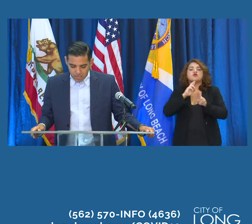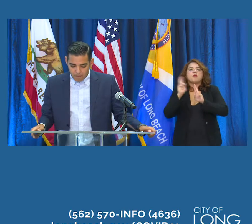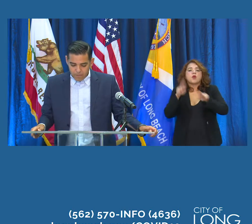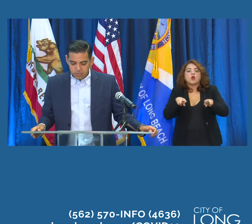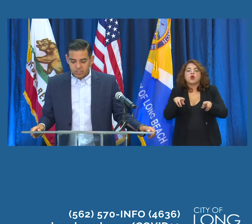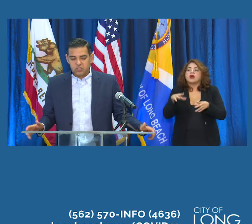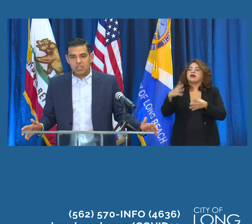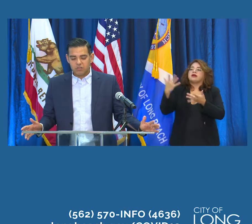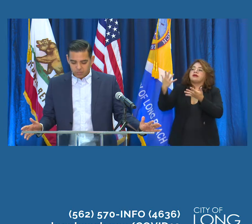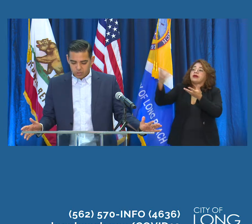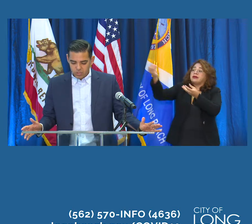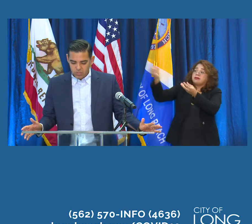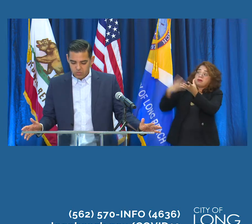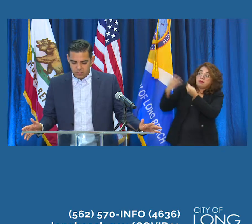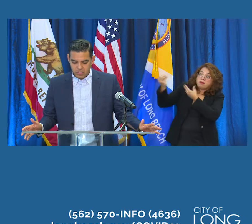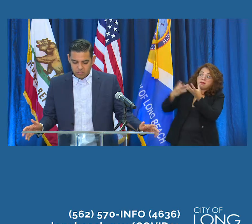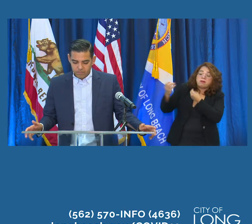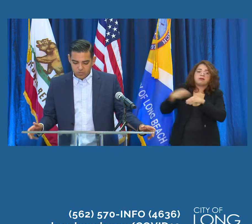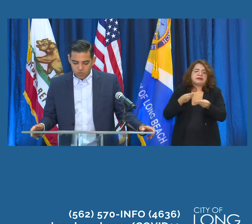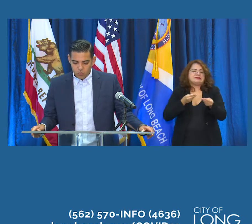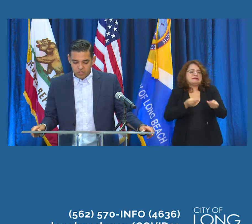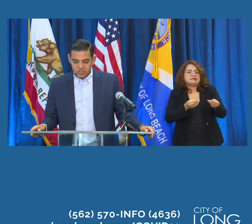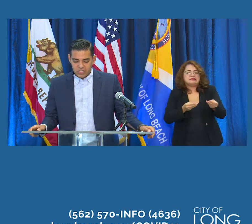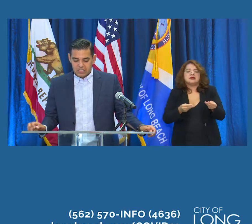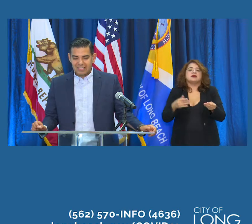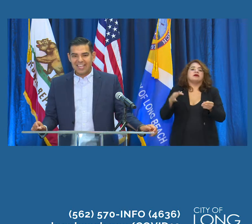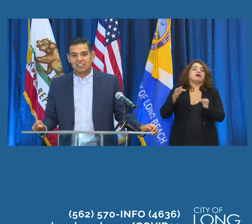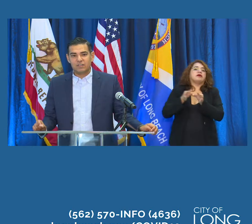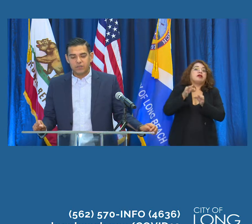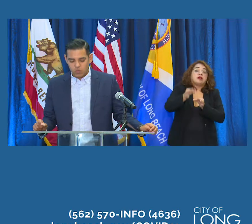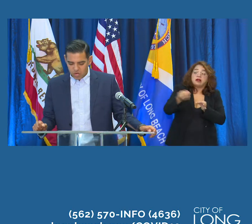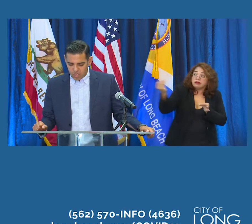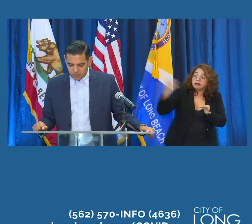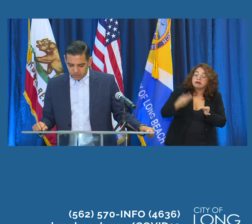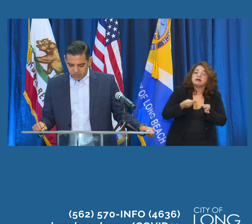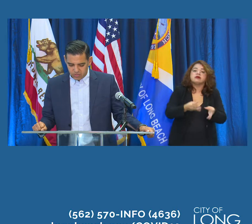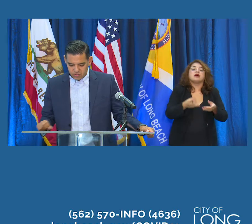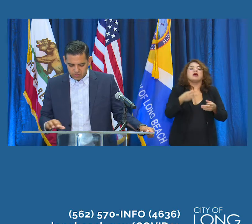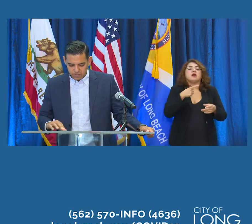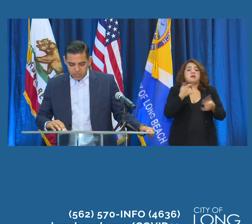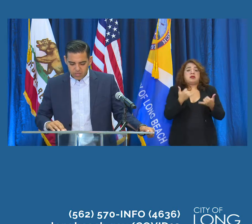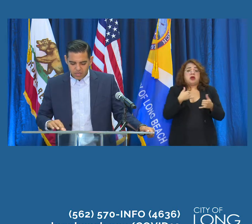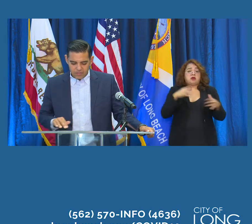But if you can see, there's some good news here. We're seeing slightly fewer hospitalizations.